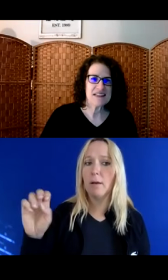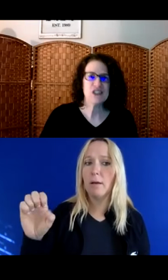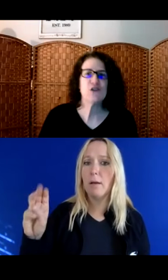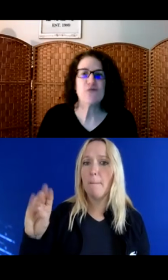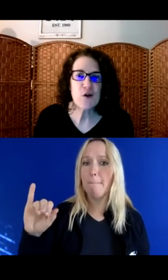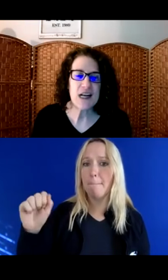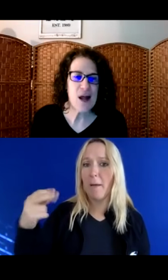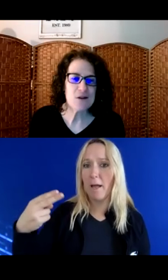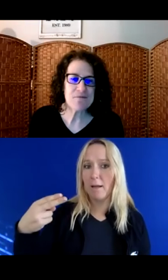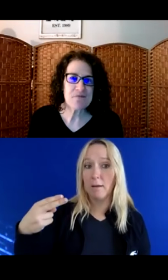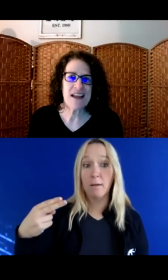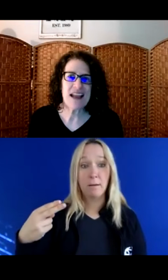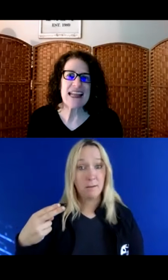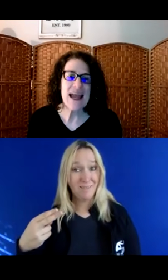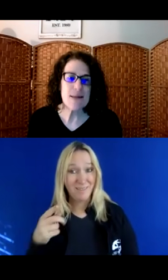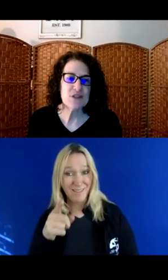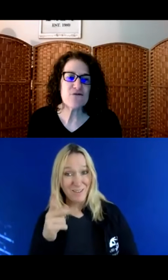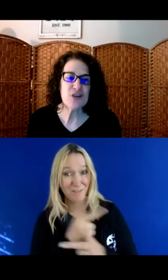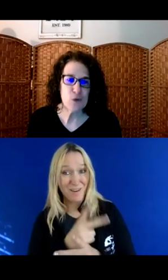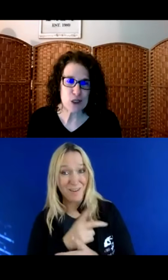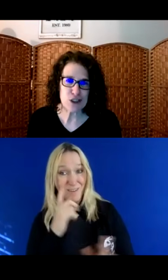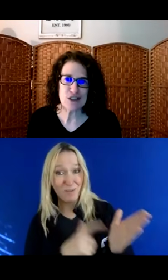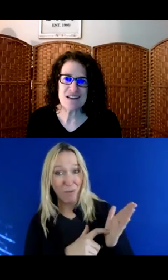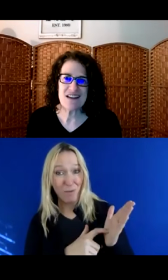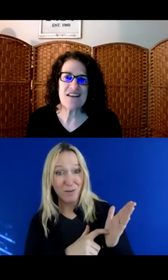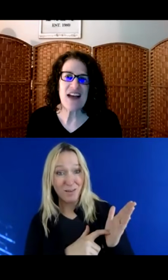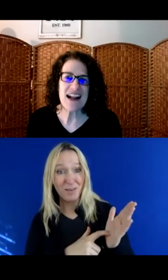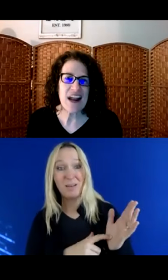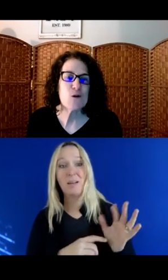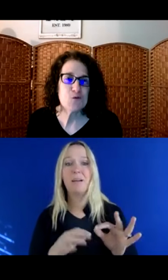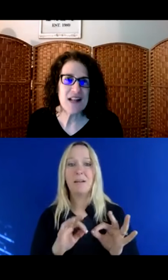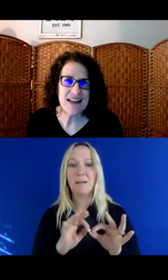Did you figure it out? Caption viewers find out who's leaving